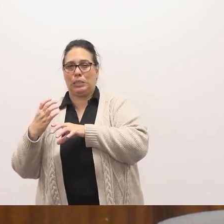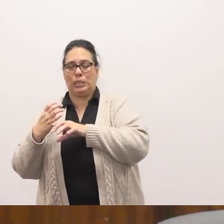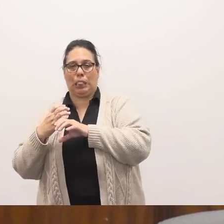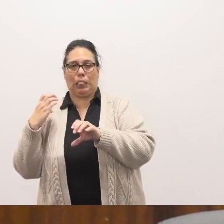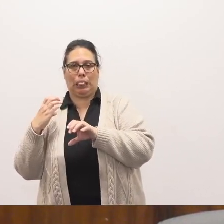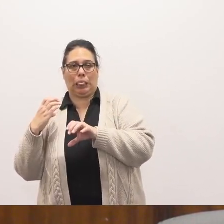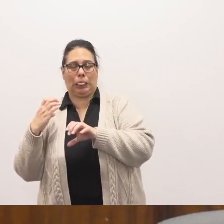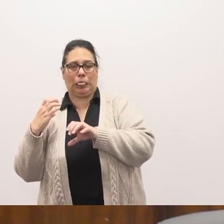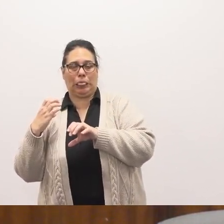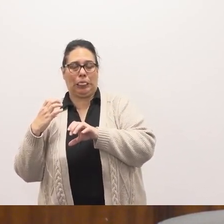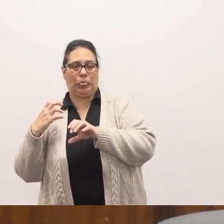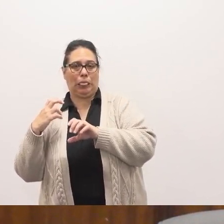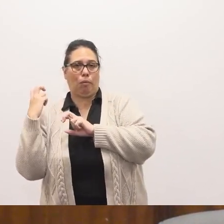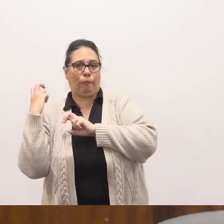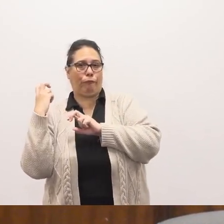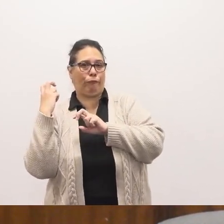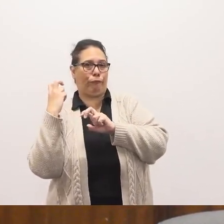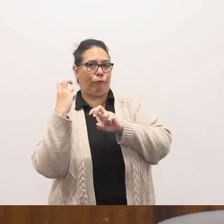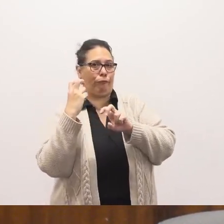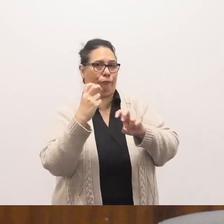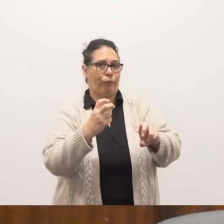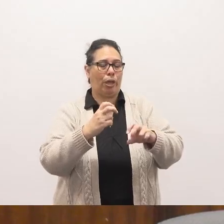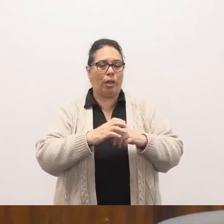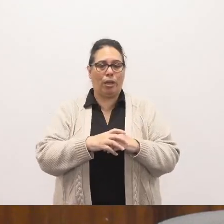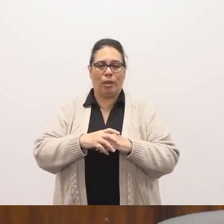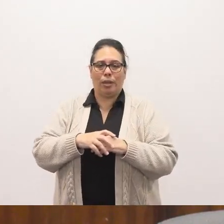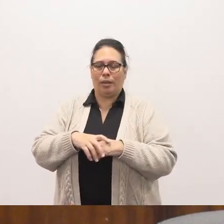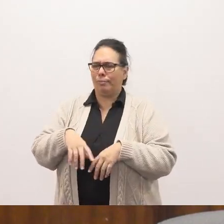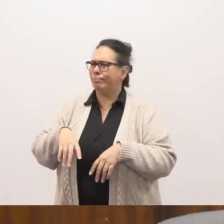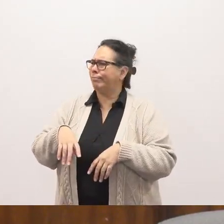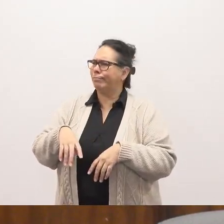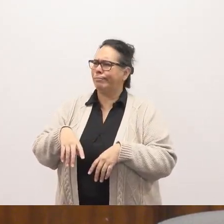And Butler, I keep saying Burnett, my apologies,